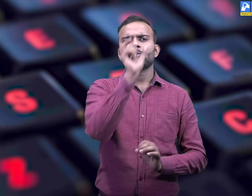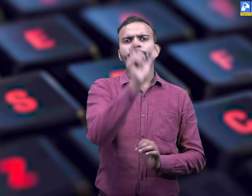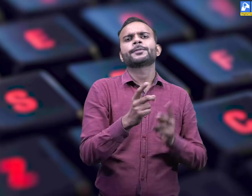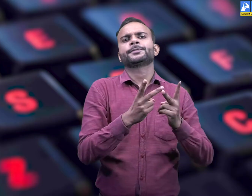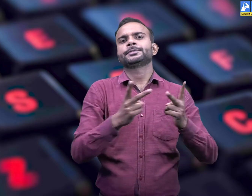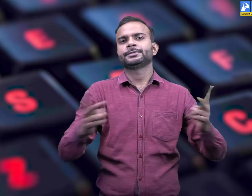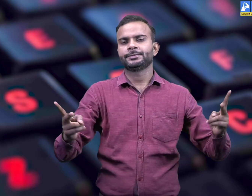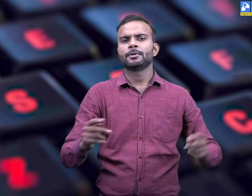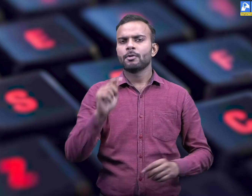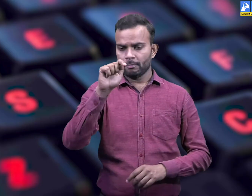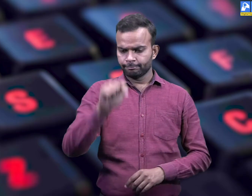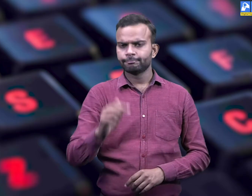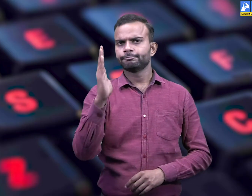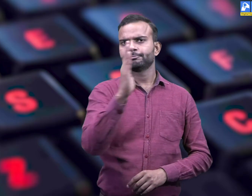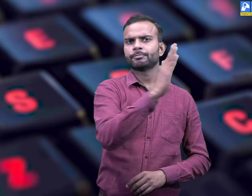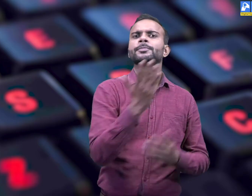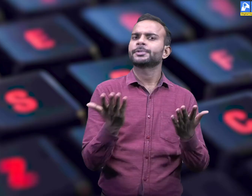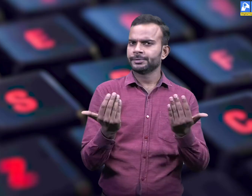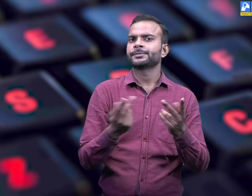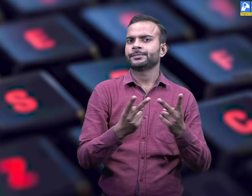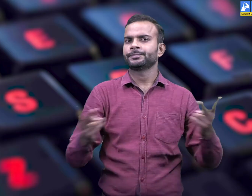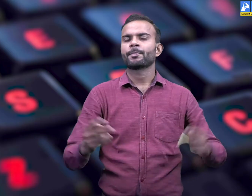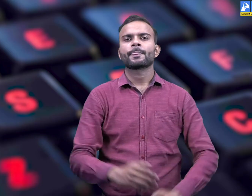Similarly, it is used to erase any text in your document.